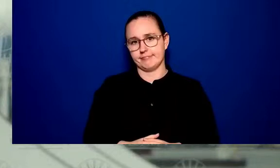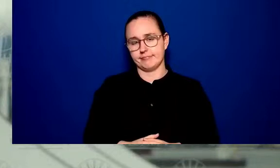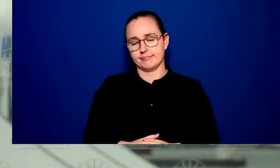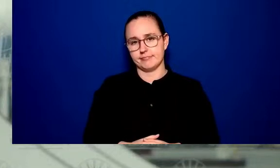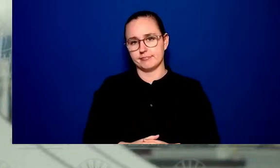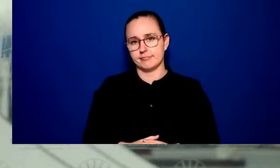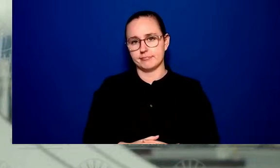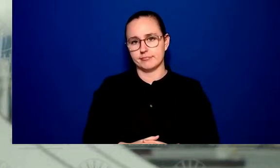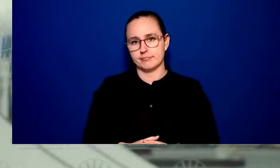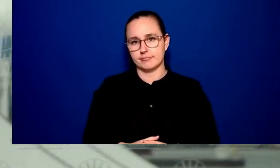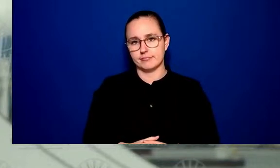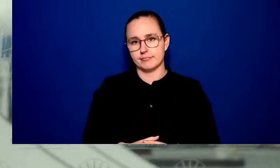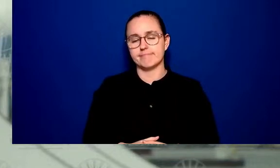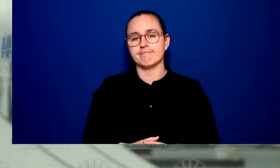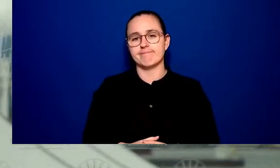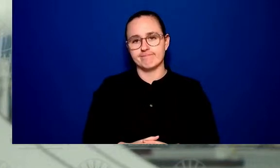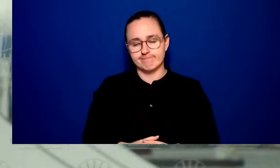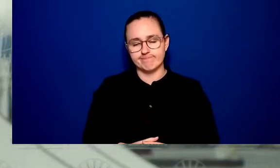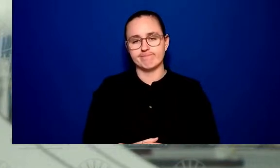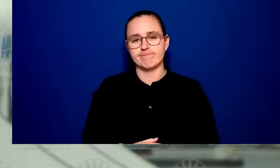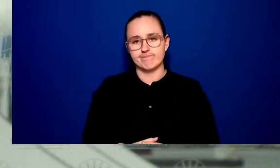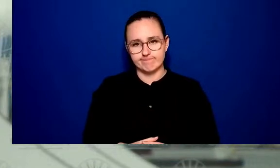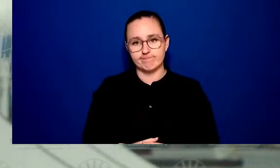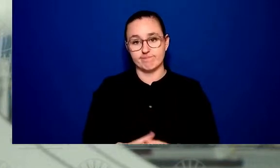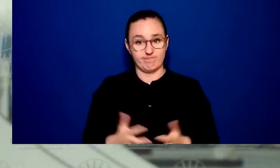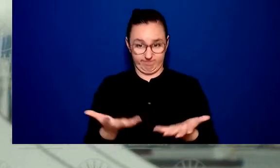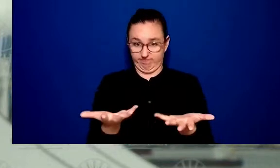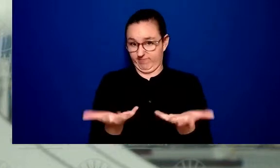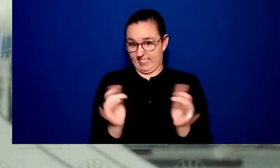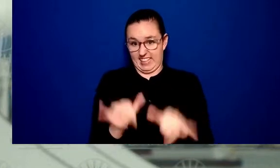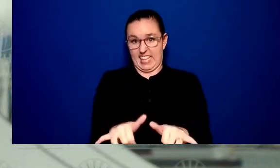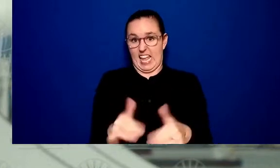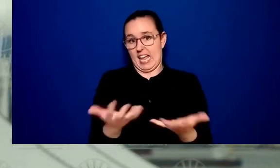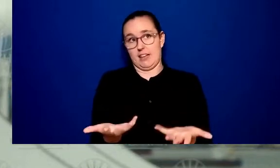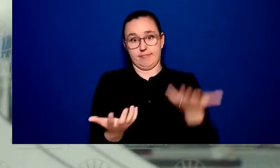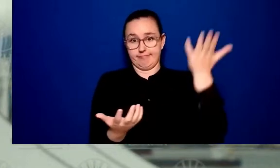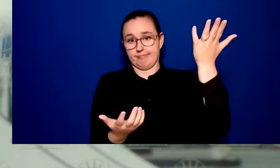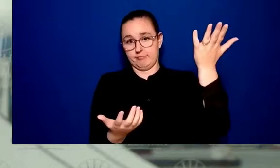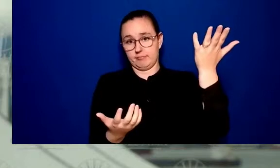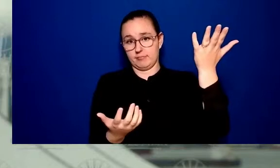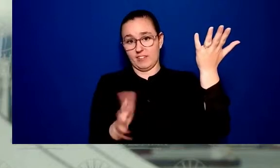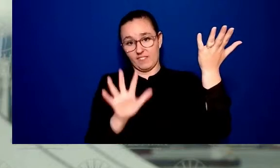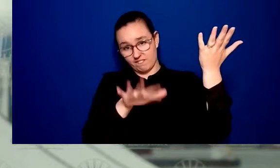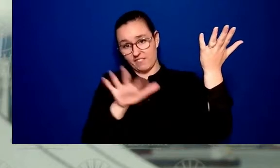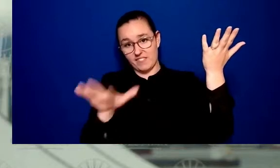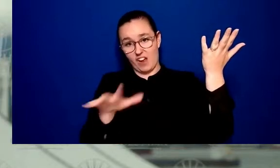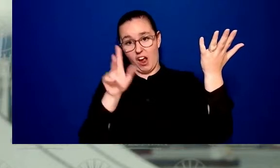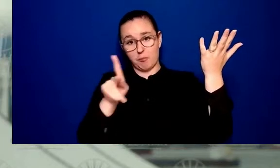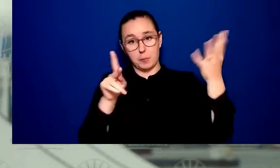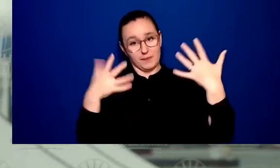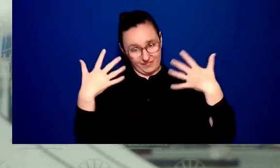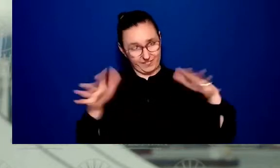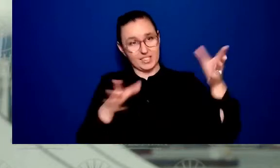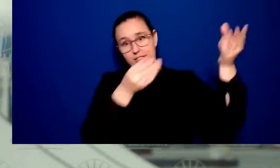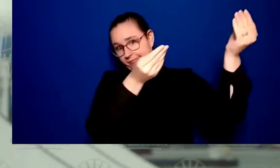is where we find ourselves today. 55 patients transfer.